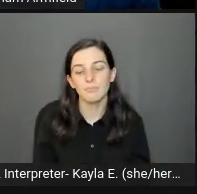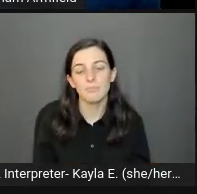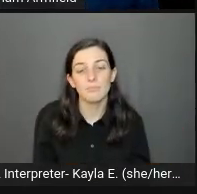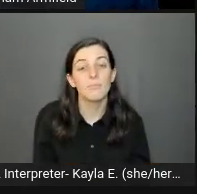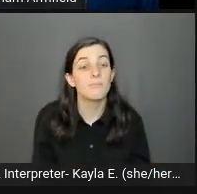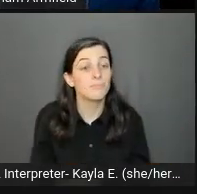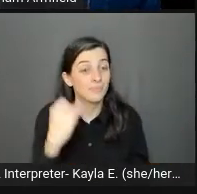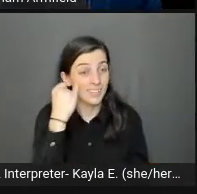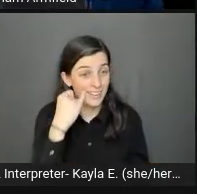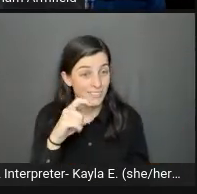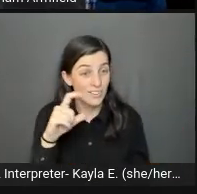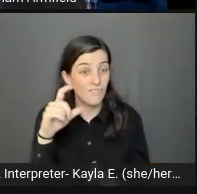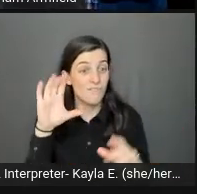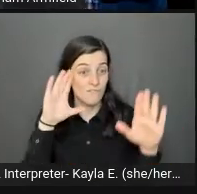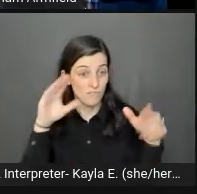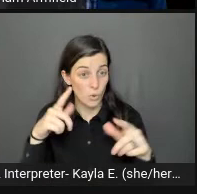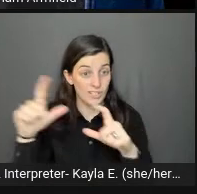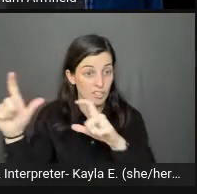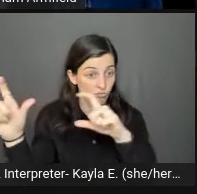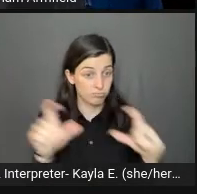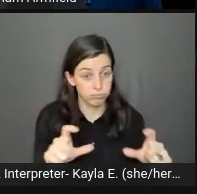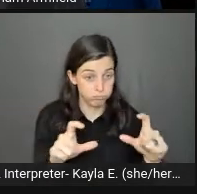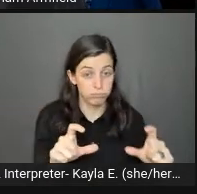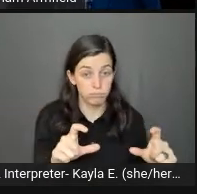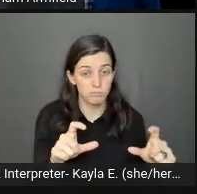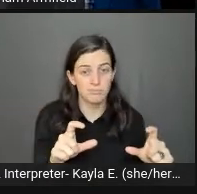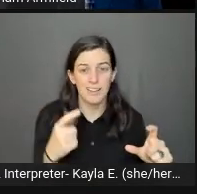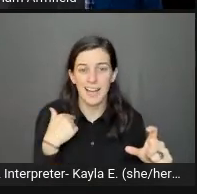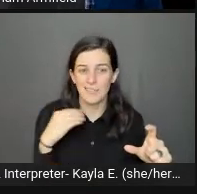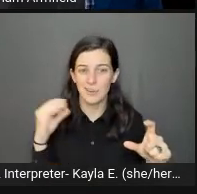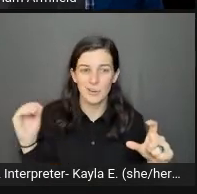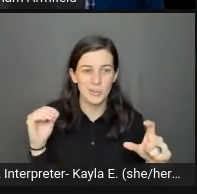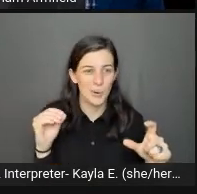but it has absolutely no focus indication, okay?